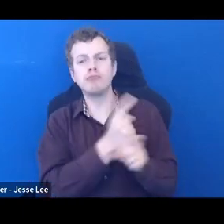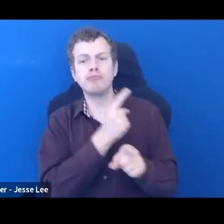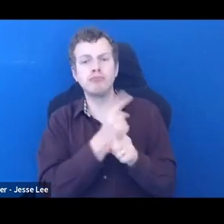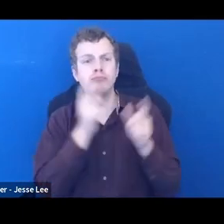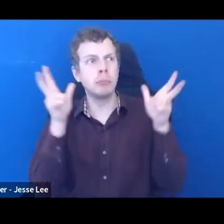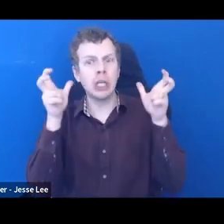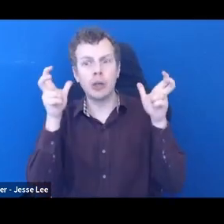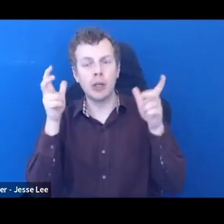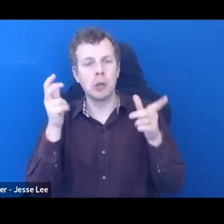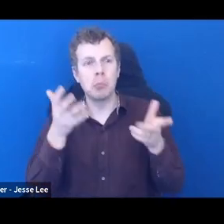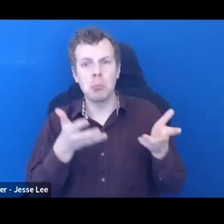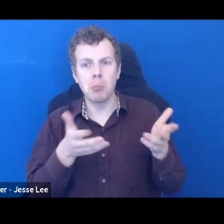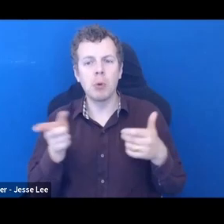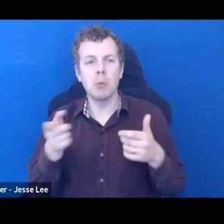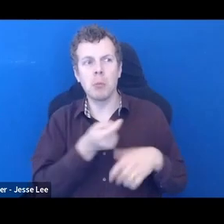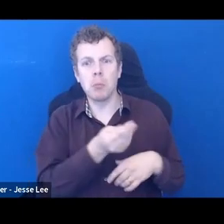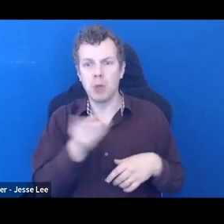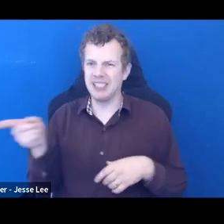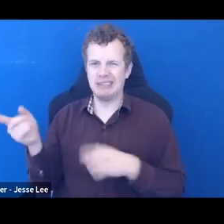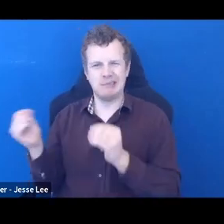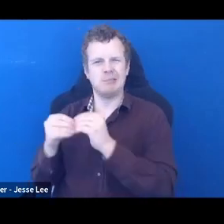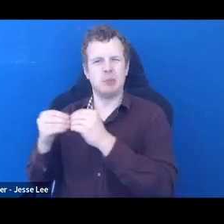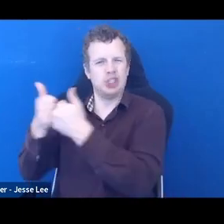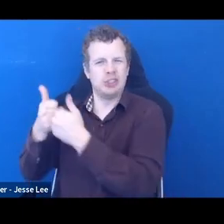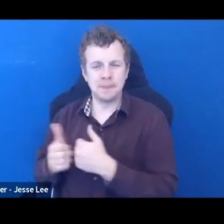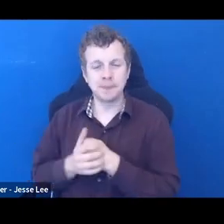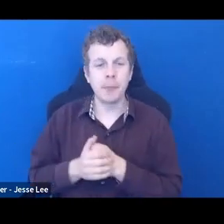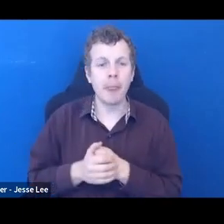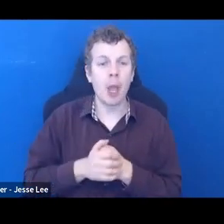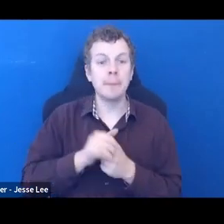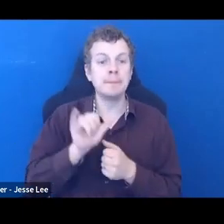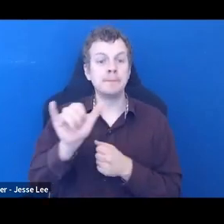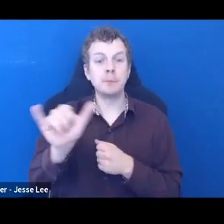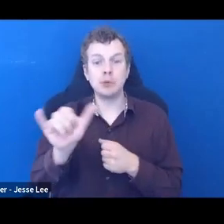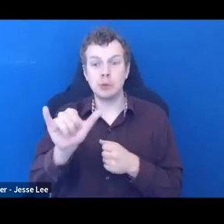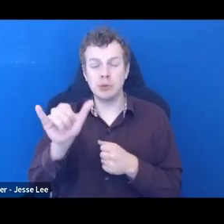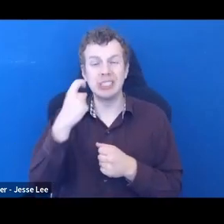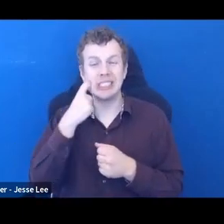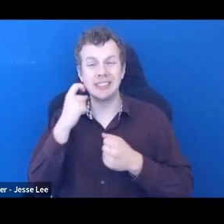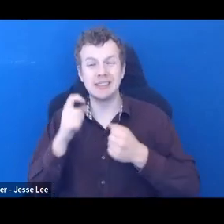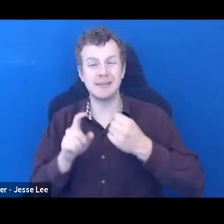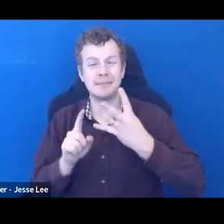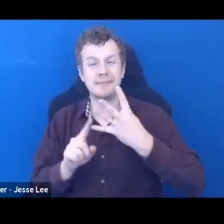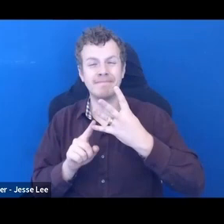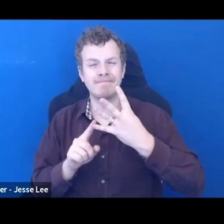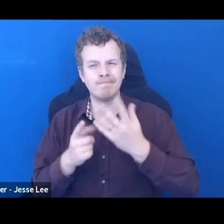More recently we're also seeing there's more evidence accumulating,